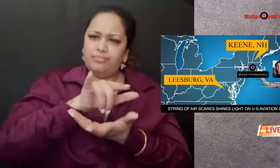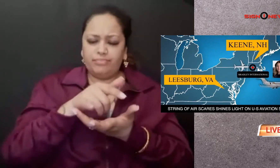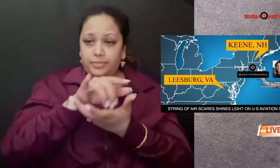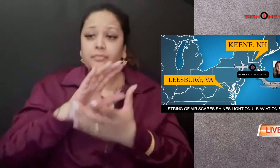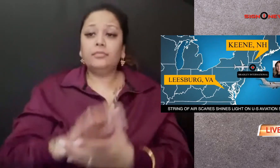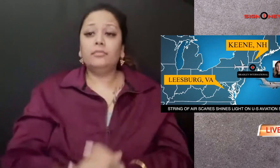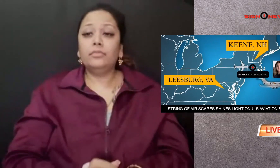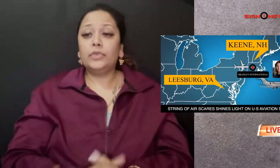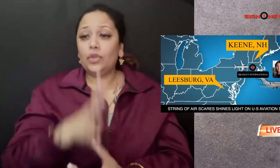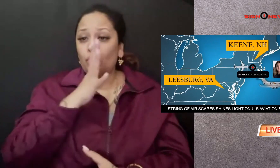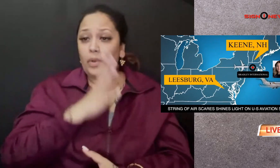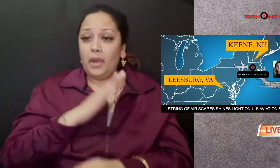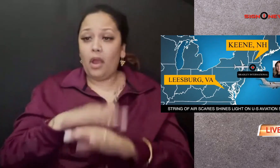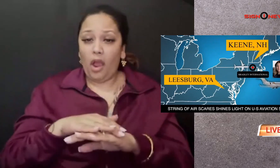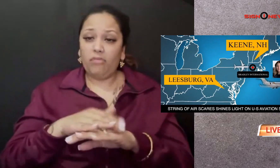A woman on board was killed.